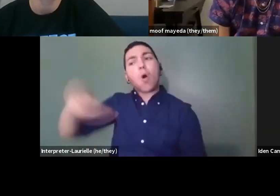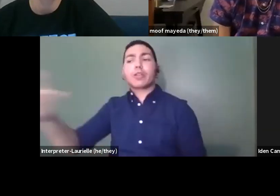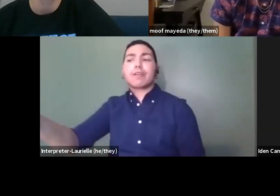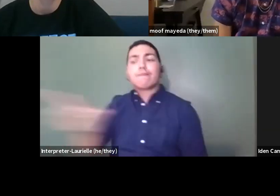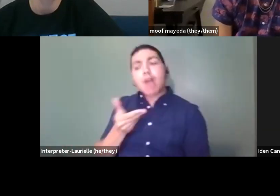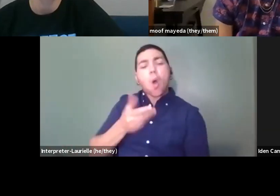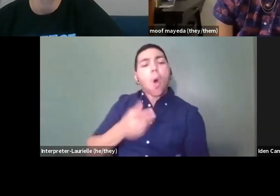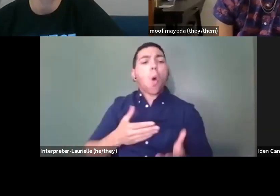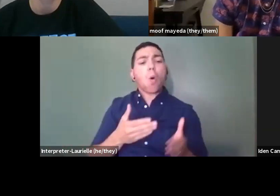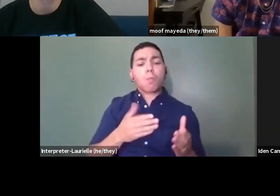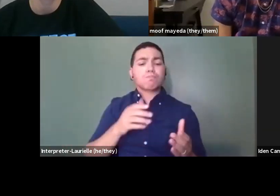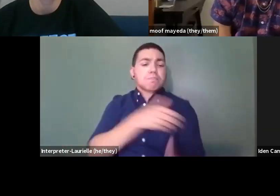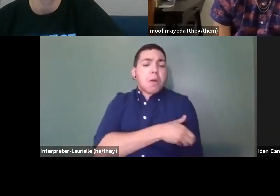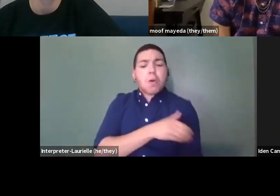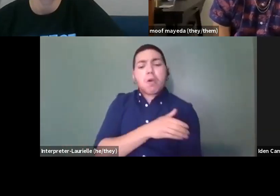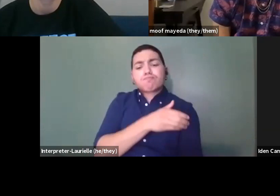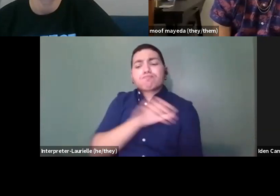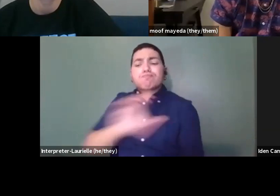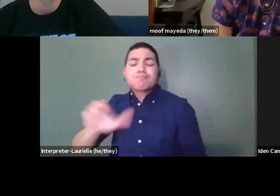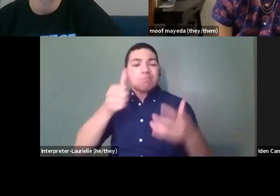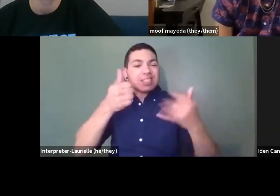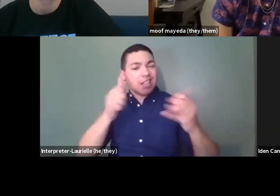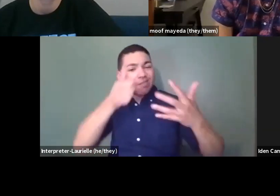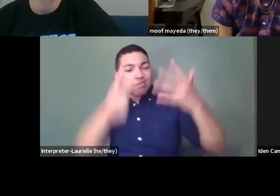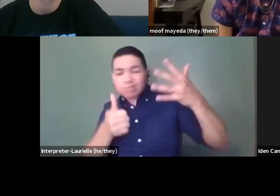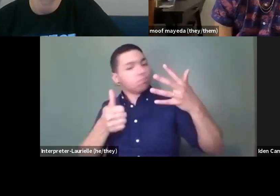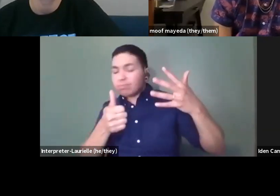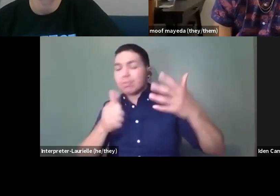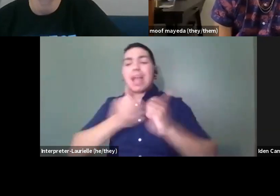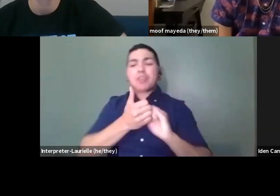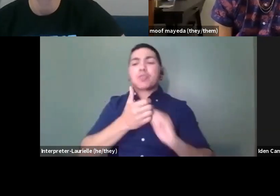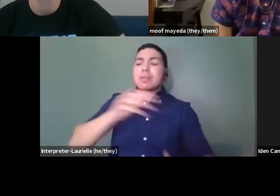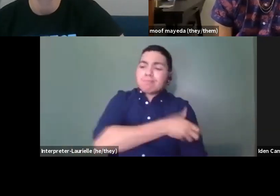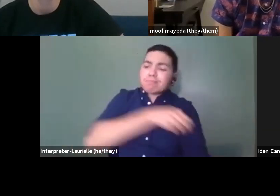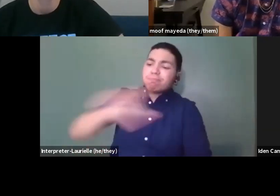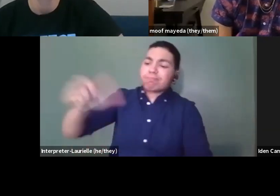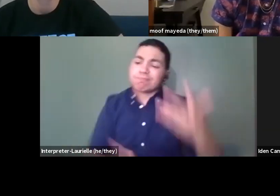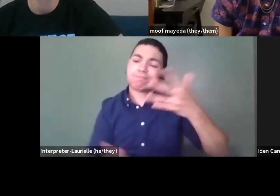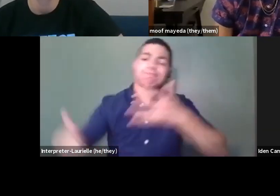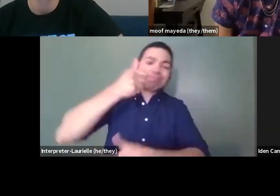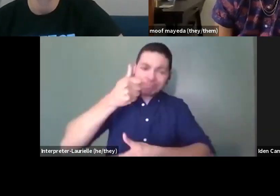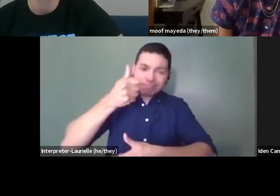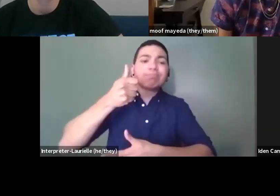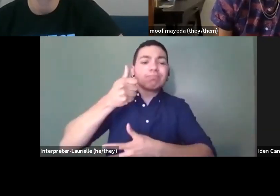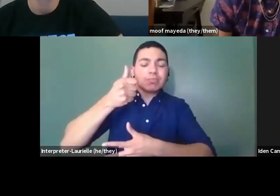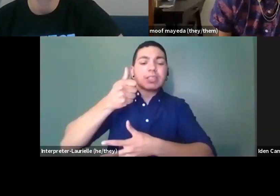Because basically that's what the LGBT community has done, we've essentially silenced those voices and forgotten about the